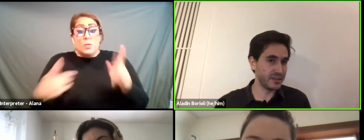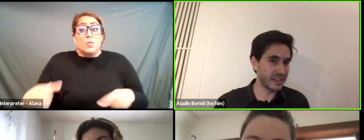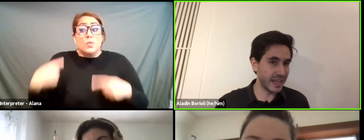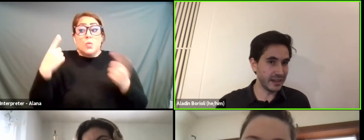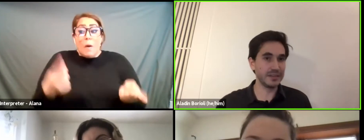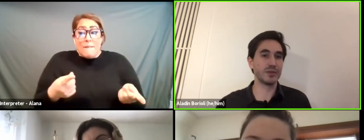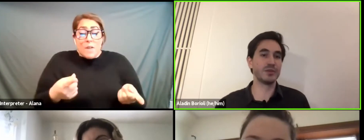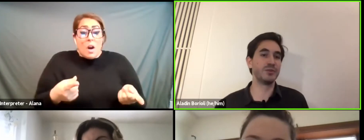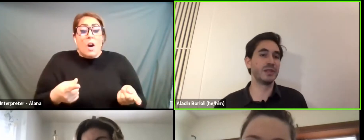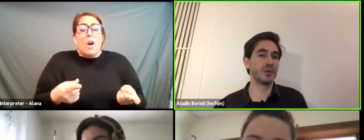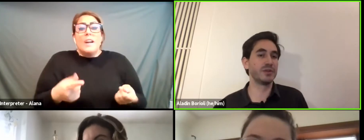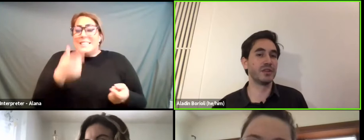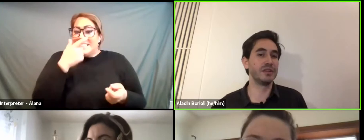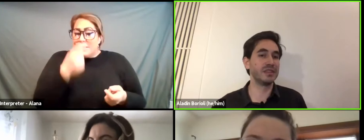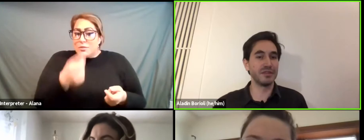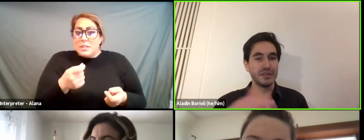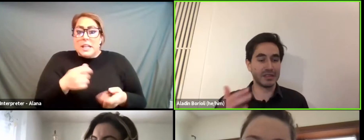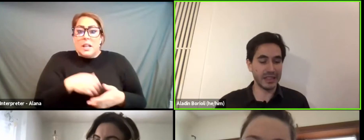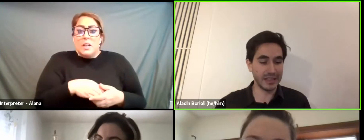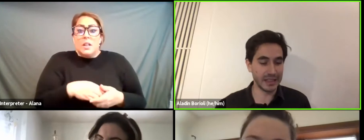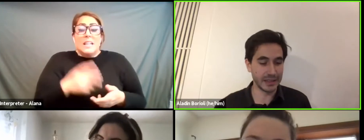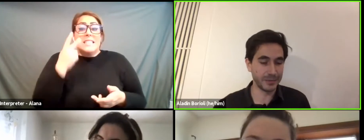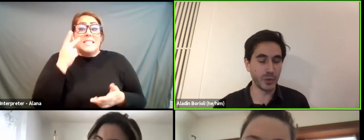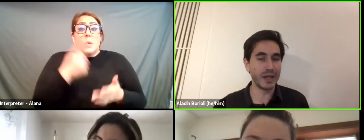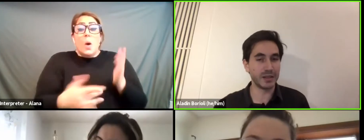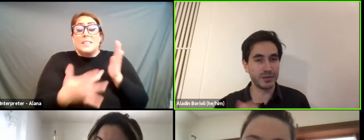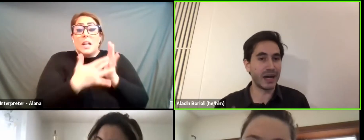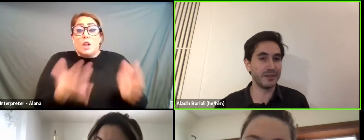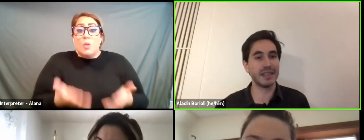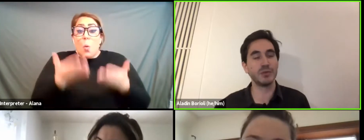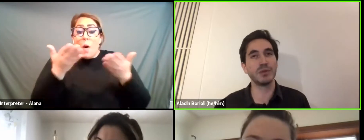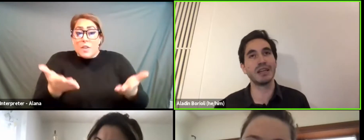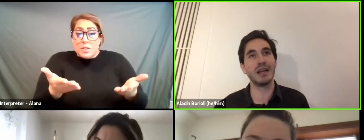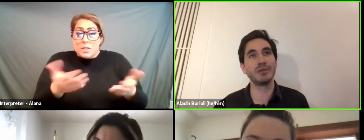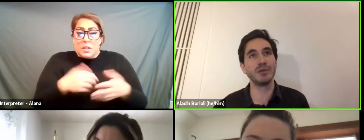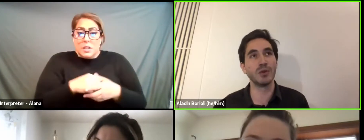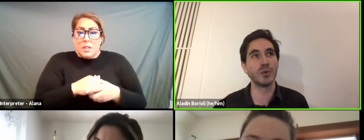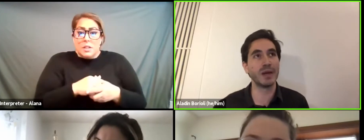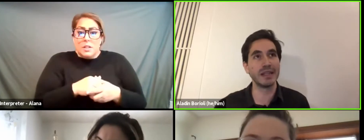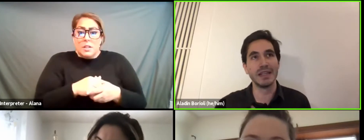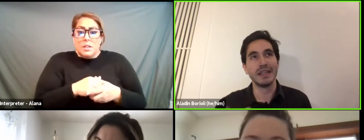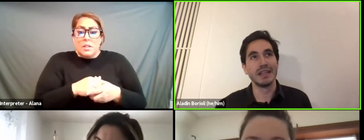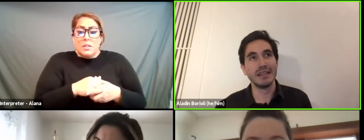scale. So to record the difference in the weight of the hive, that would help to know when they